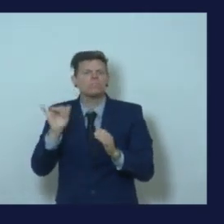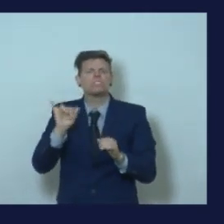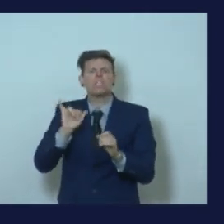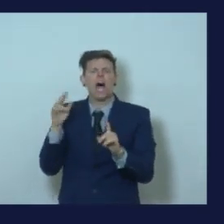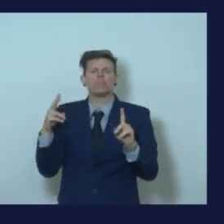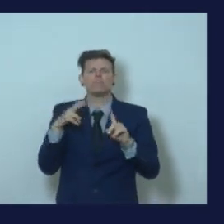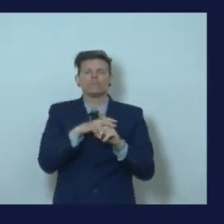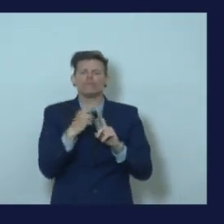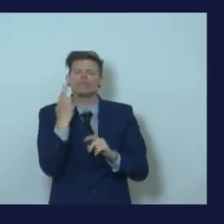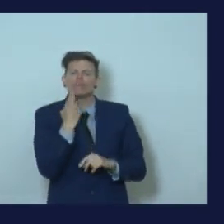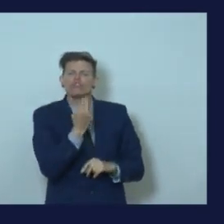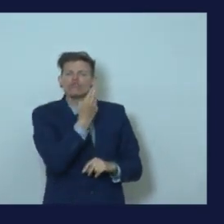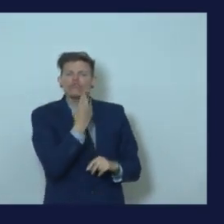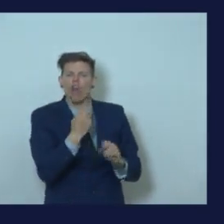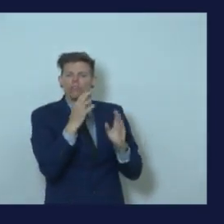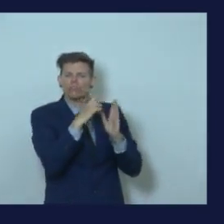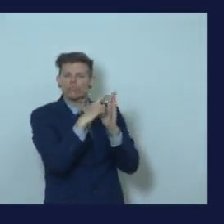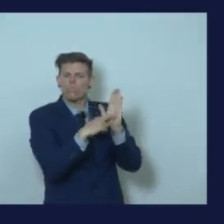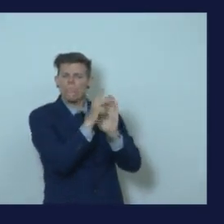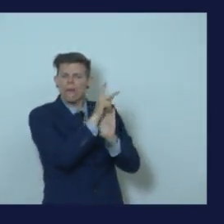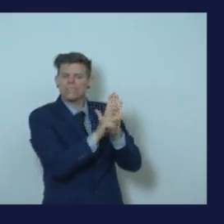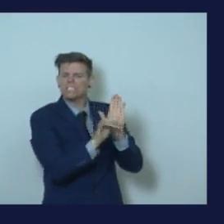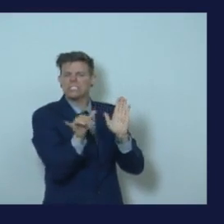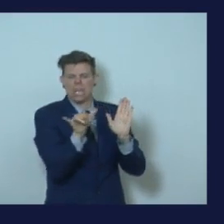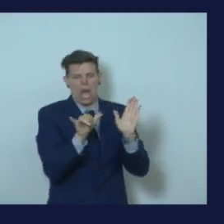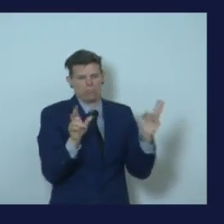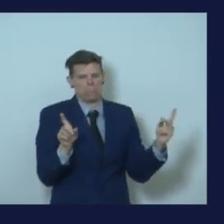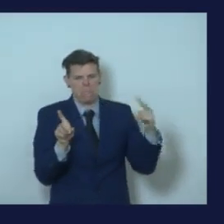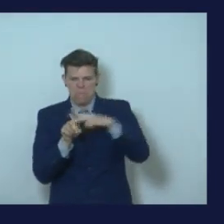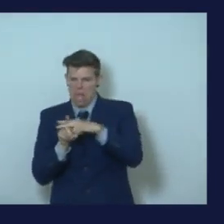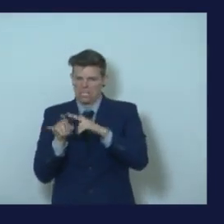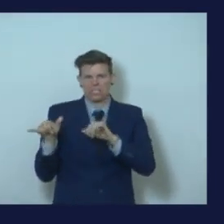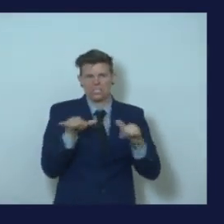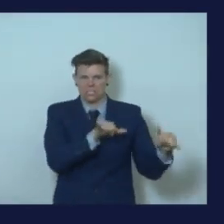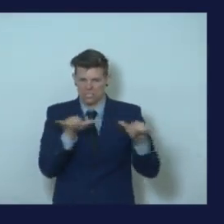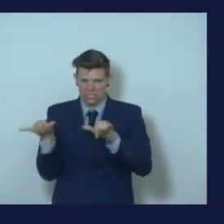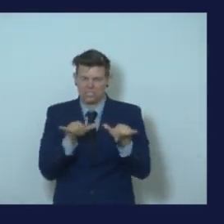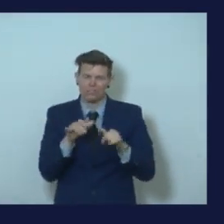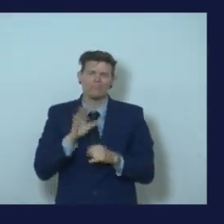WE WANT YOU TO WEAR A MASK WHEN YOU GO TO A BREWERY IN THE SAME WAY.